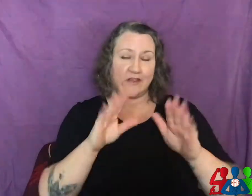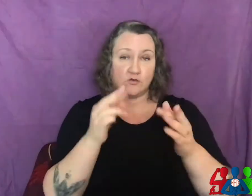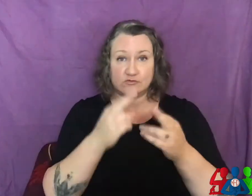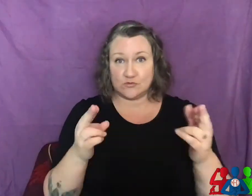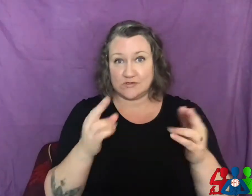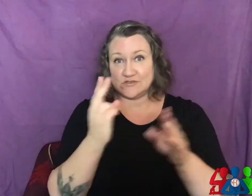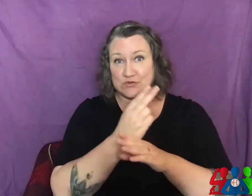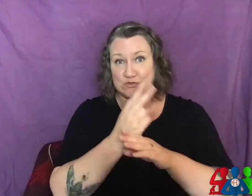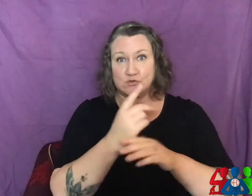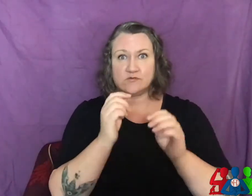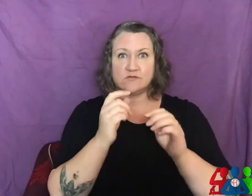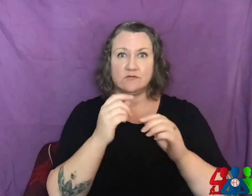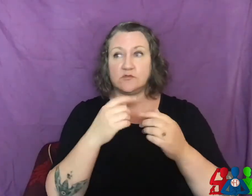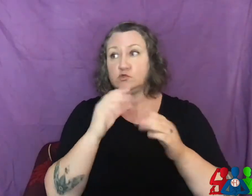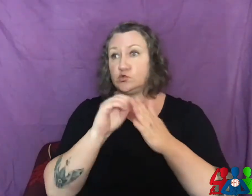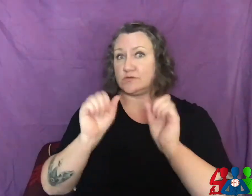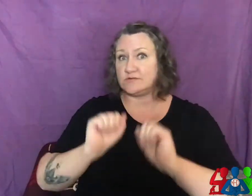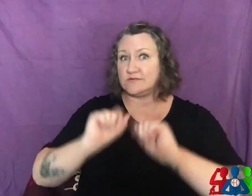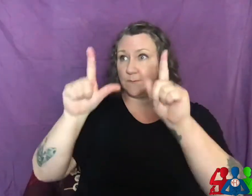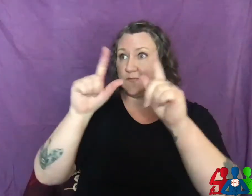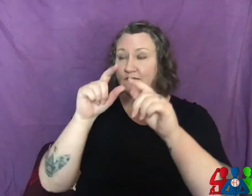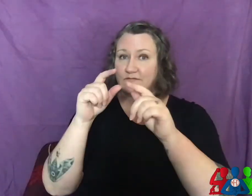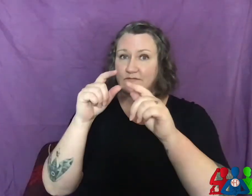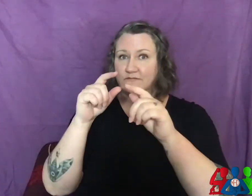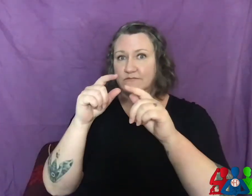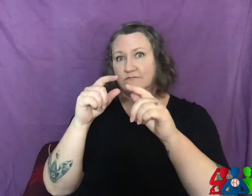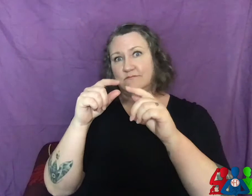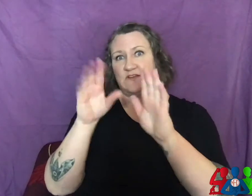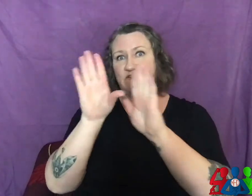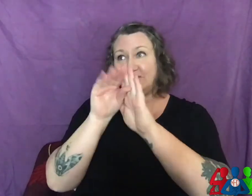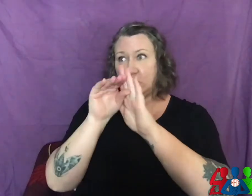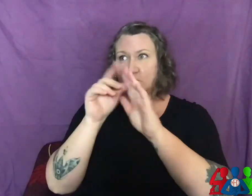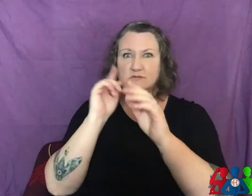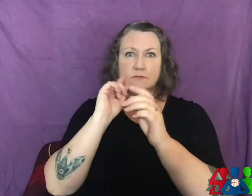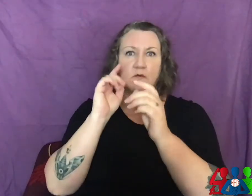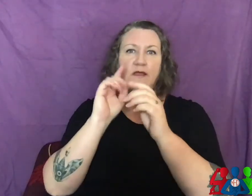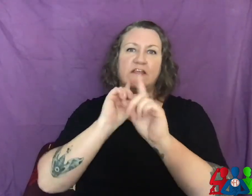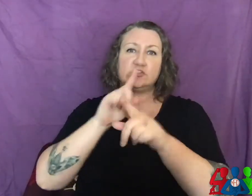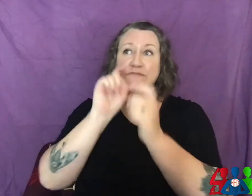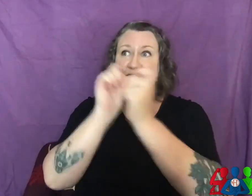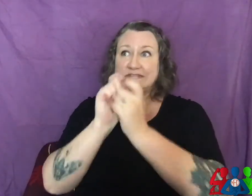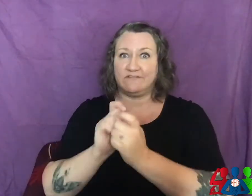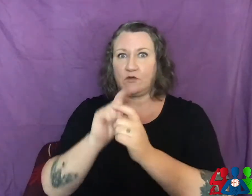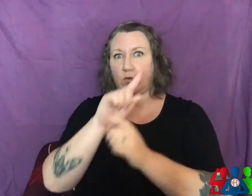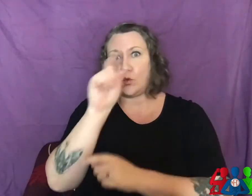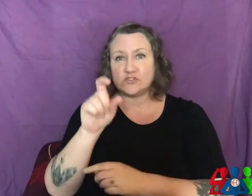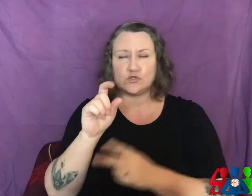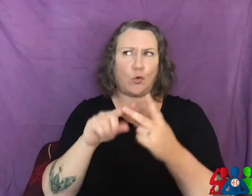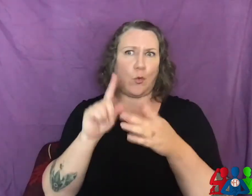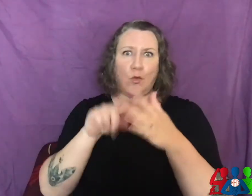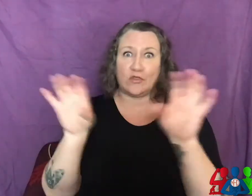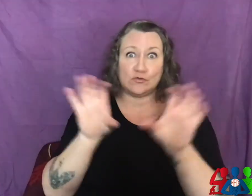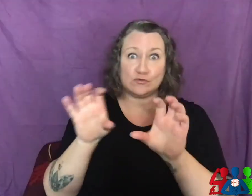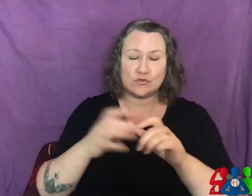communication, like Flipgrid, which is a great resource. In that app students submit videos